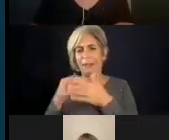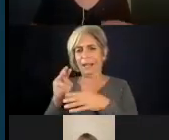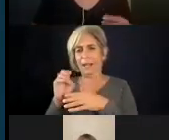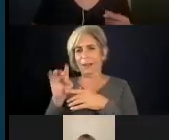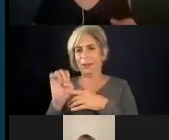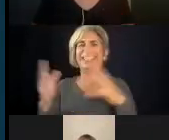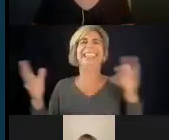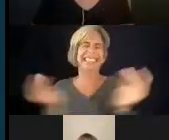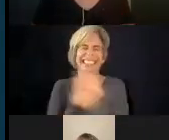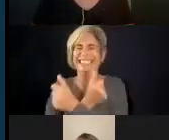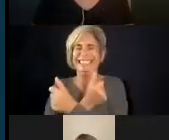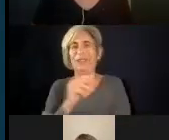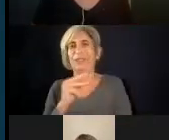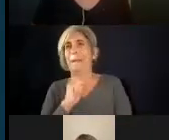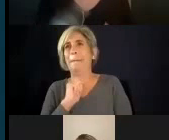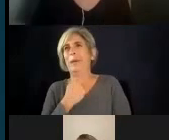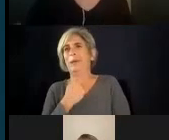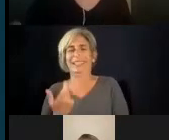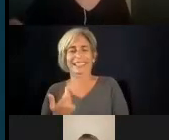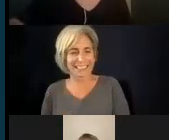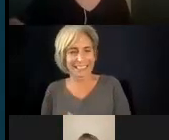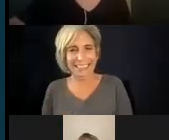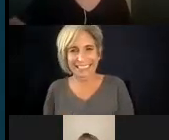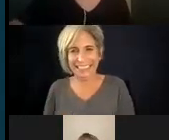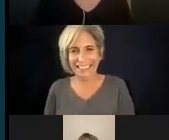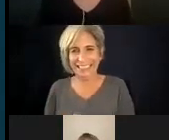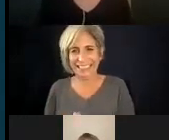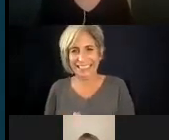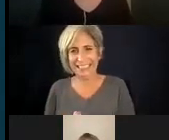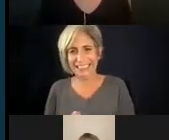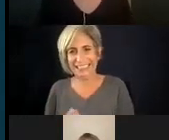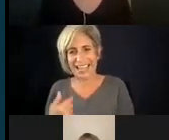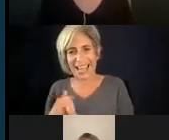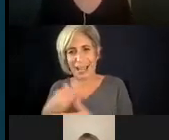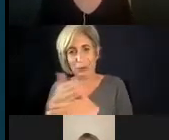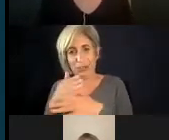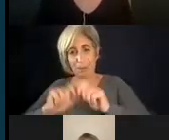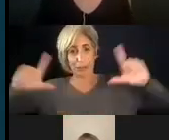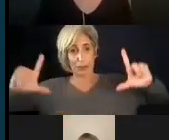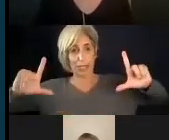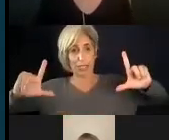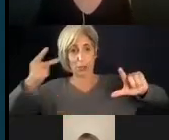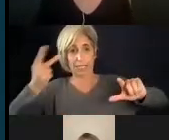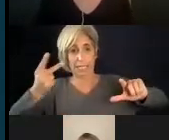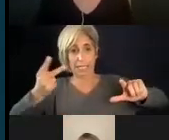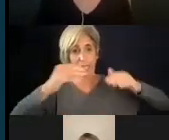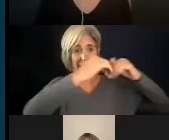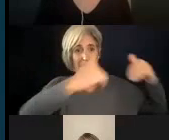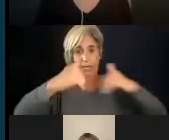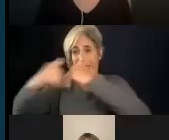It's terrible. So, I'm sharing my screen so that you all can see the breakout rooms. Panelists, if